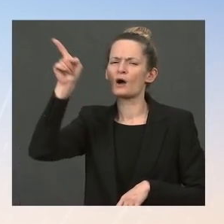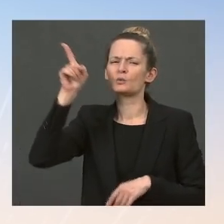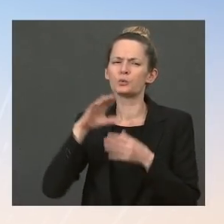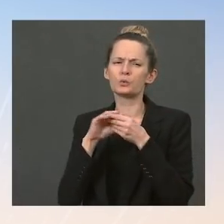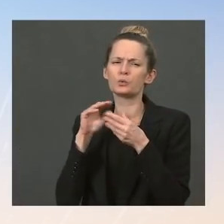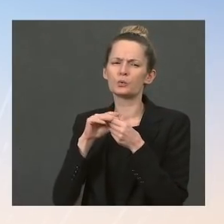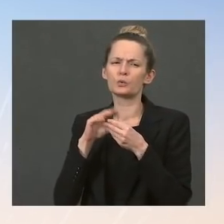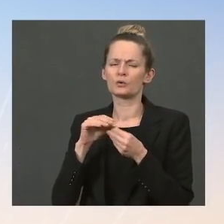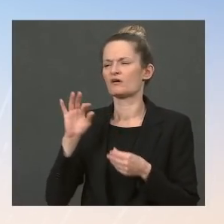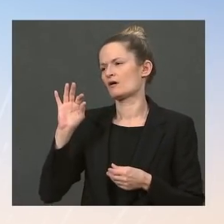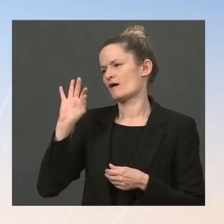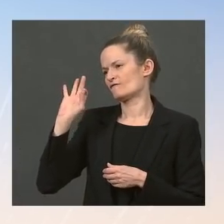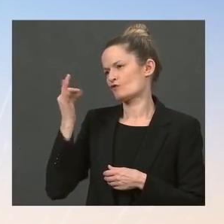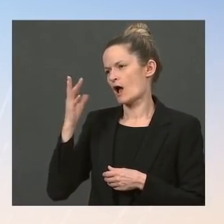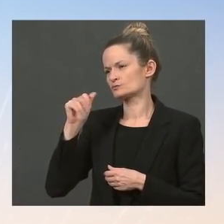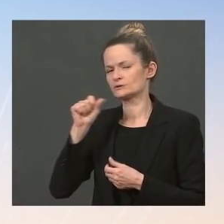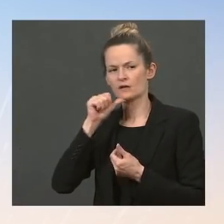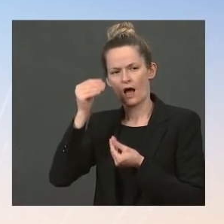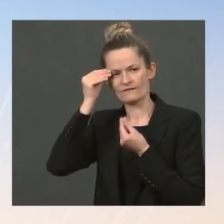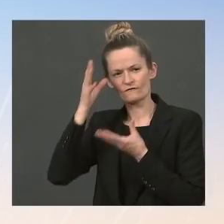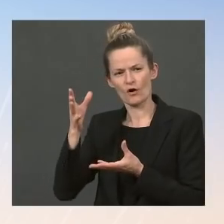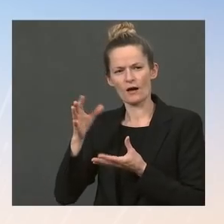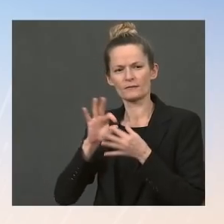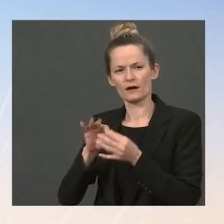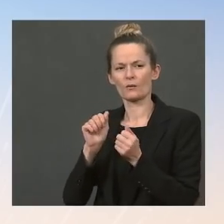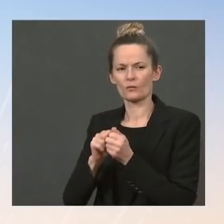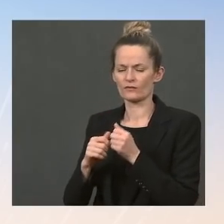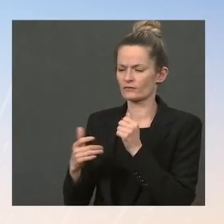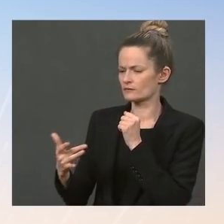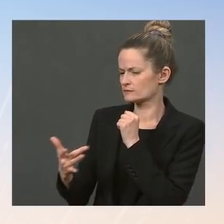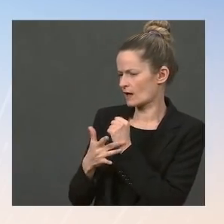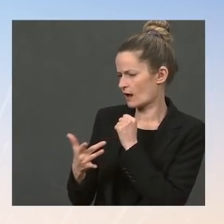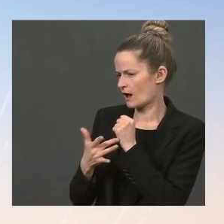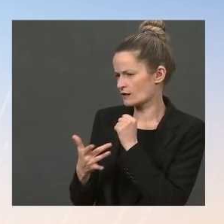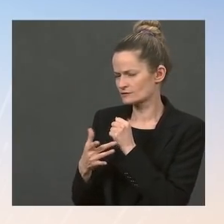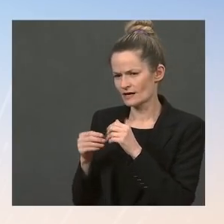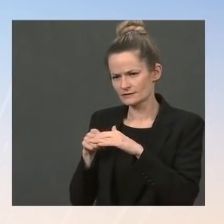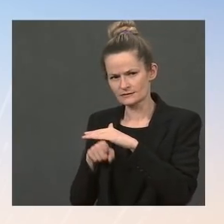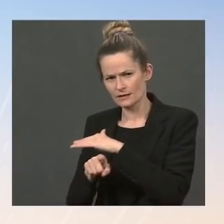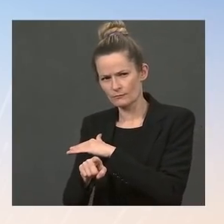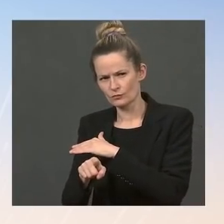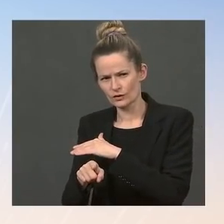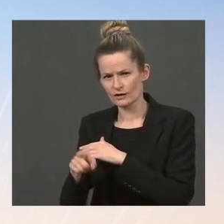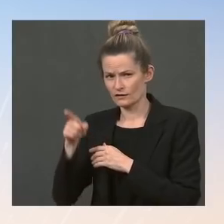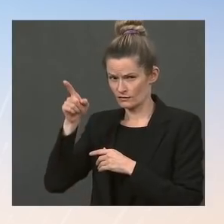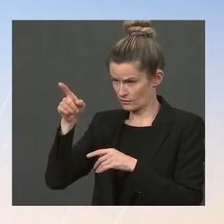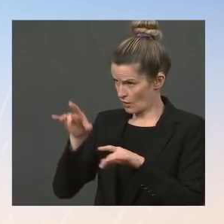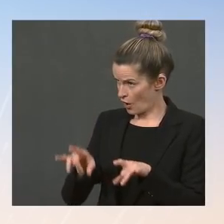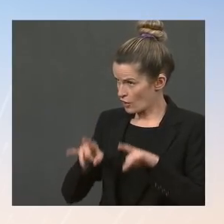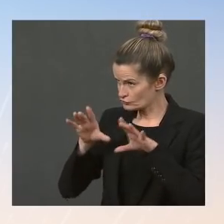about specifically sharing the technology for submarines, is that Australia was kind of in the lead of this arrangement? Ms. Psaki: I'm just not going to have more details on it.